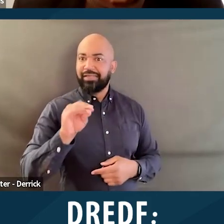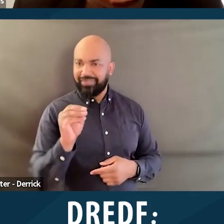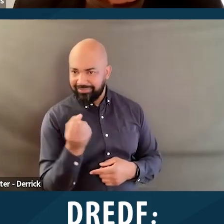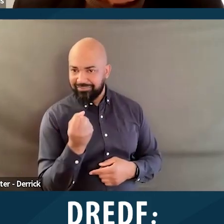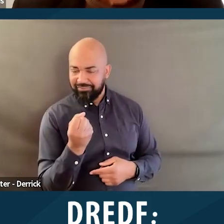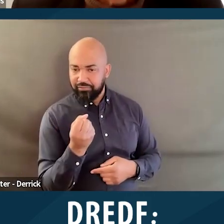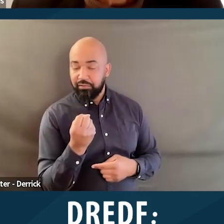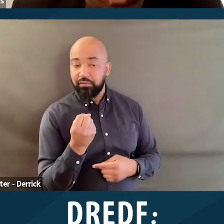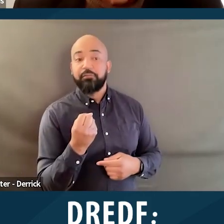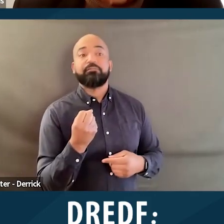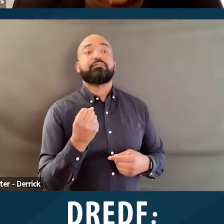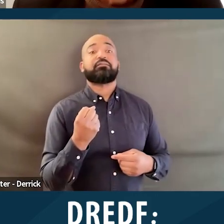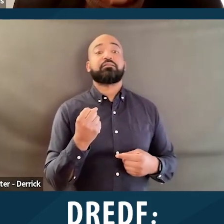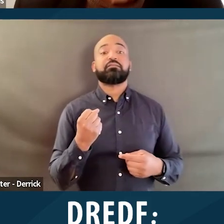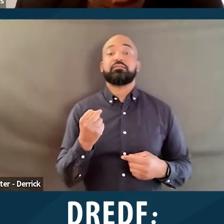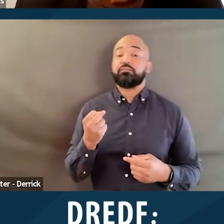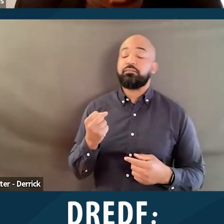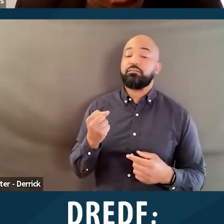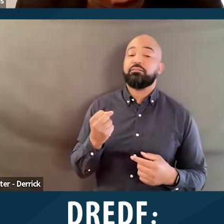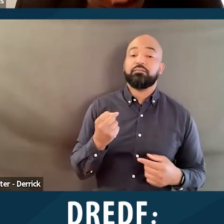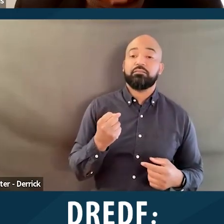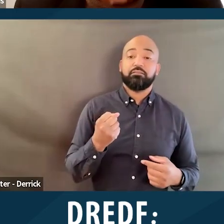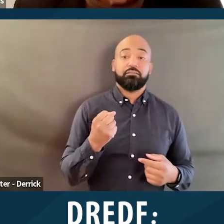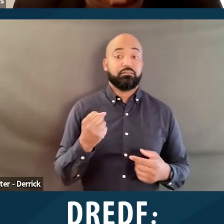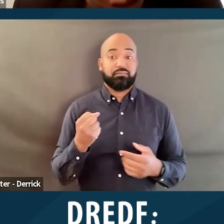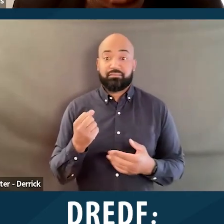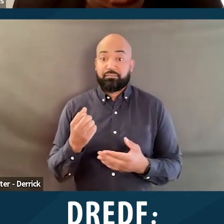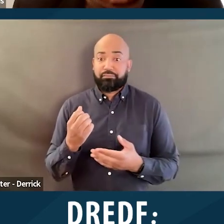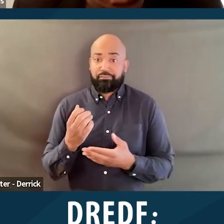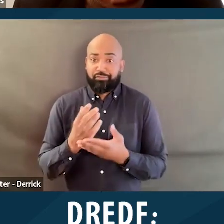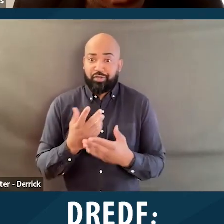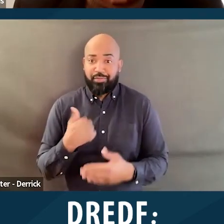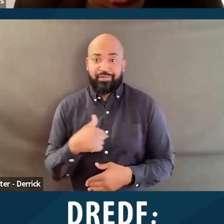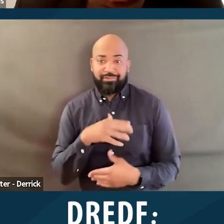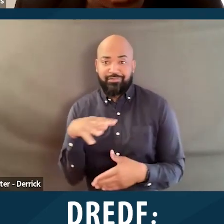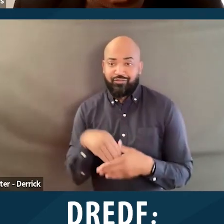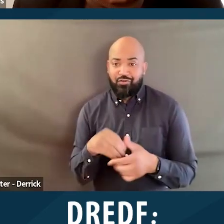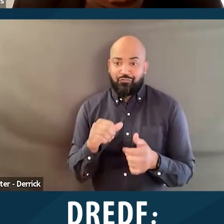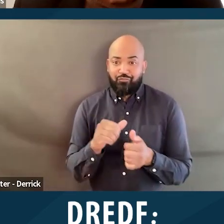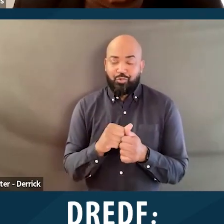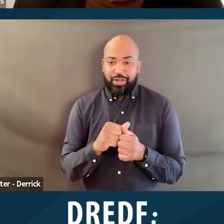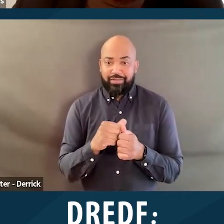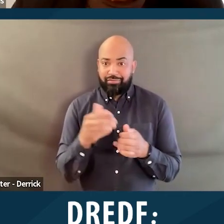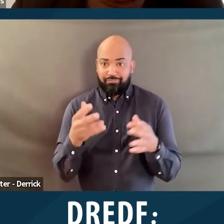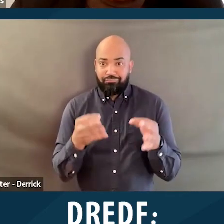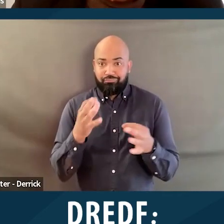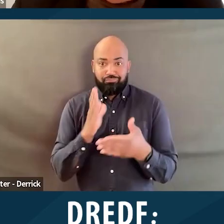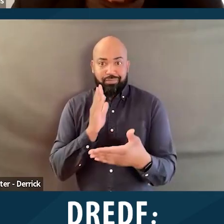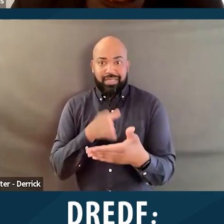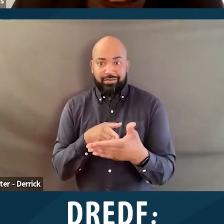for a long time. We're going to talk about that, since the 1970's and actually some of